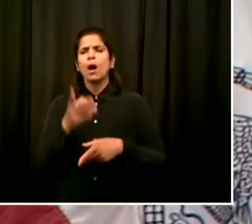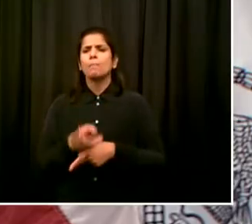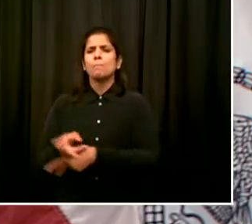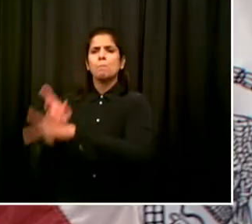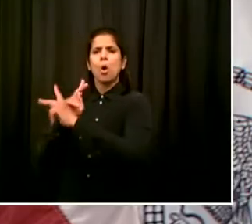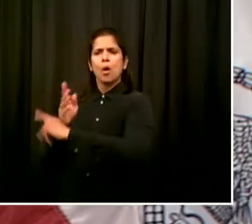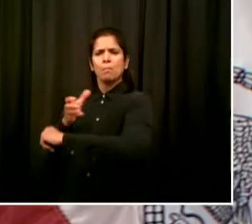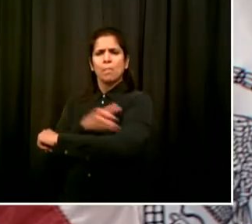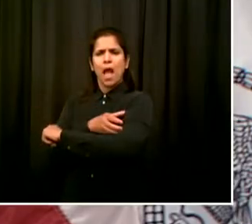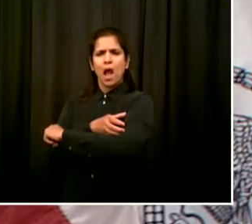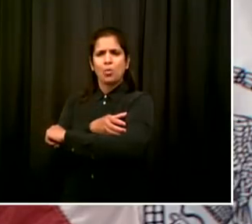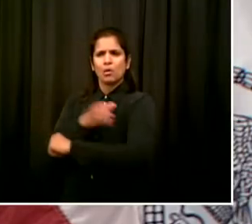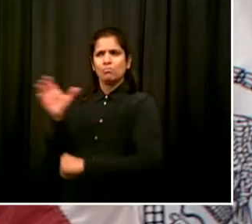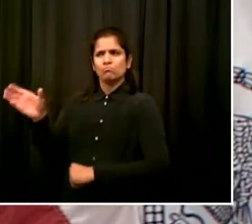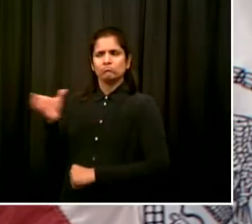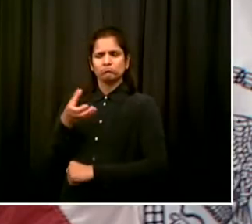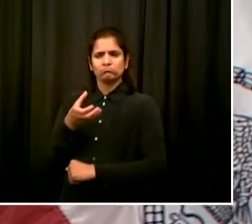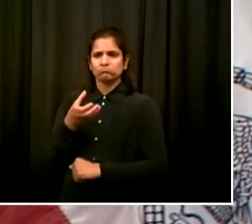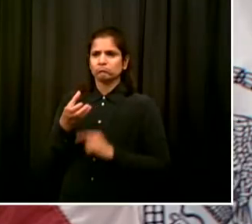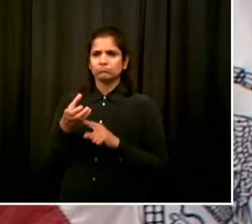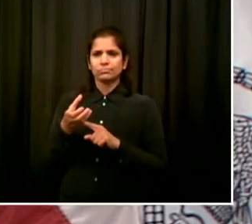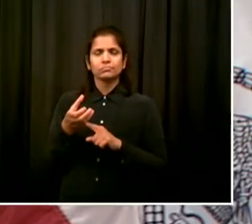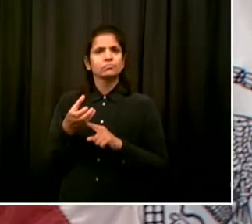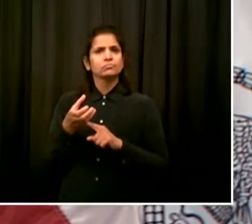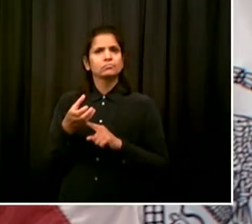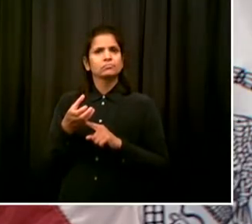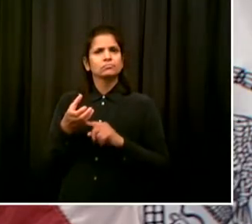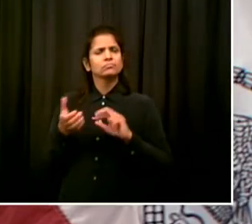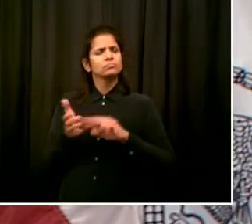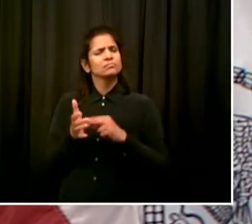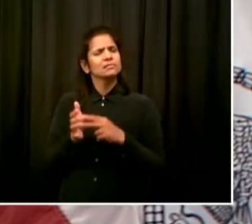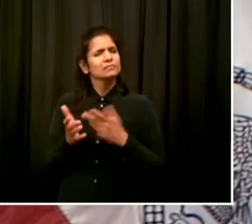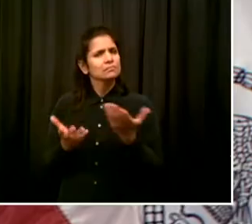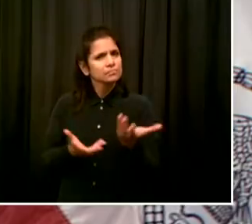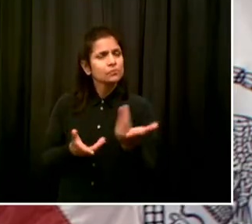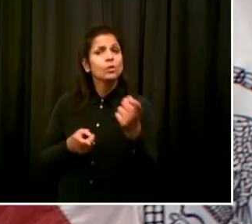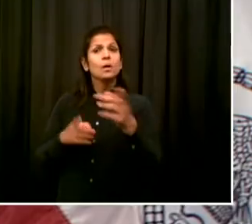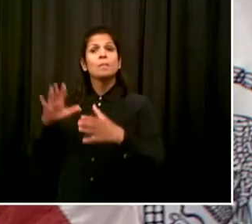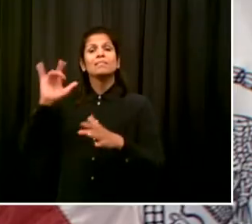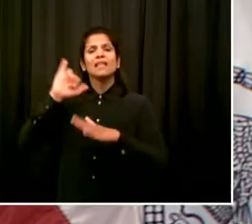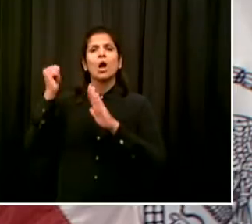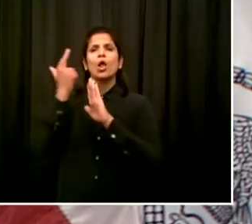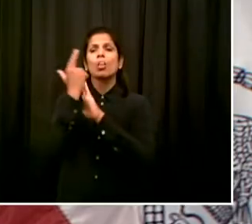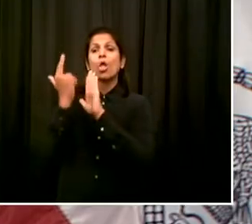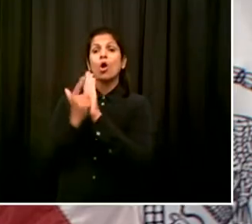EXPANSION OF THE CITY THAT HAS